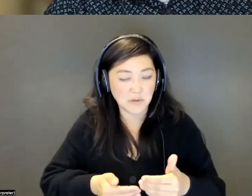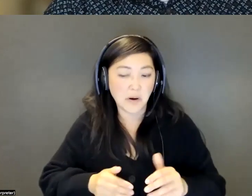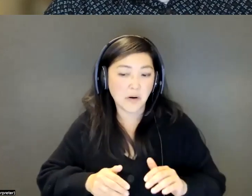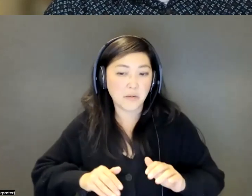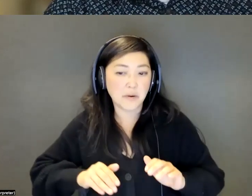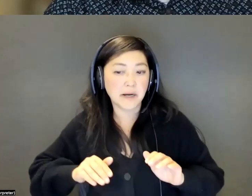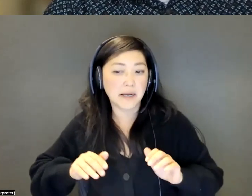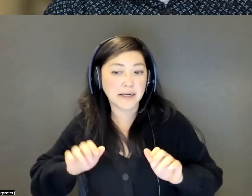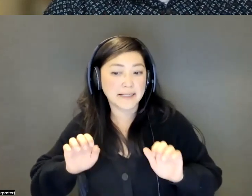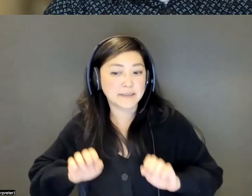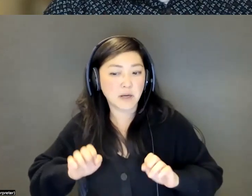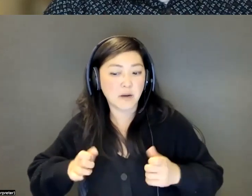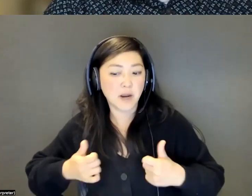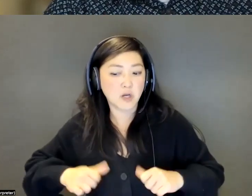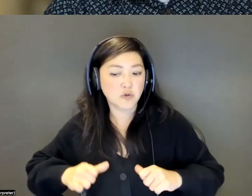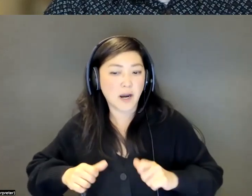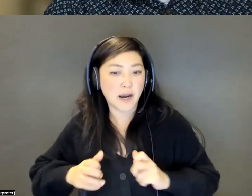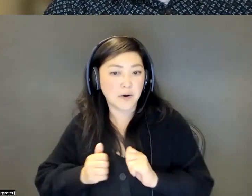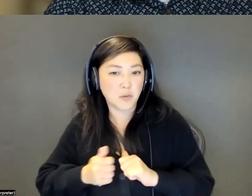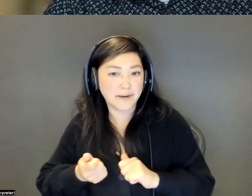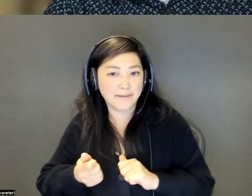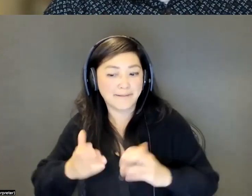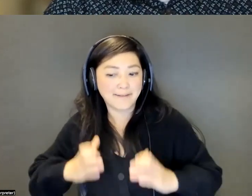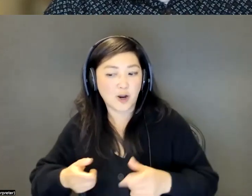rather than kind of selecting, and trying it